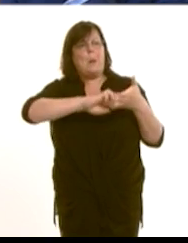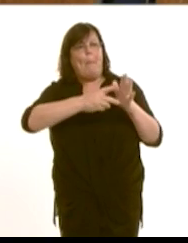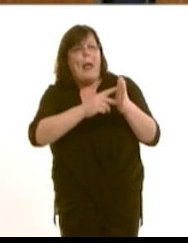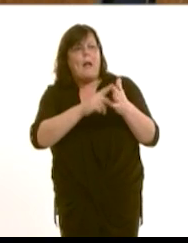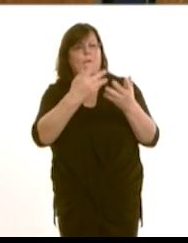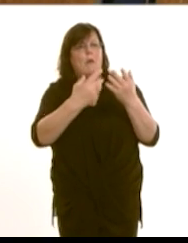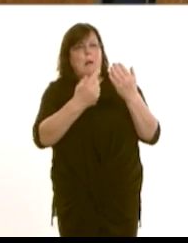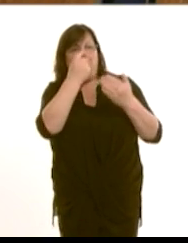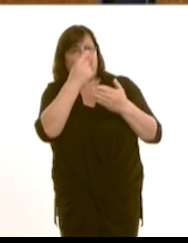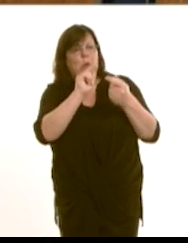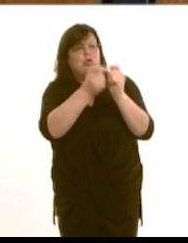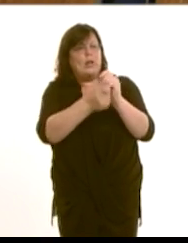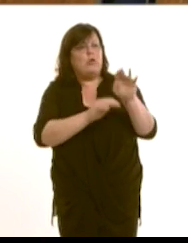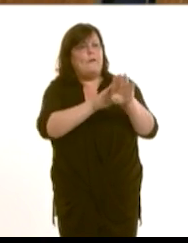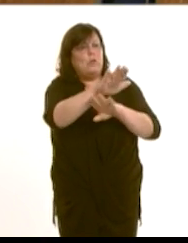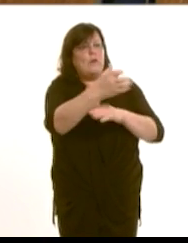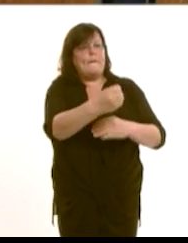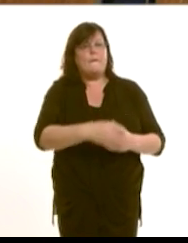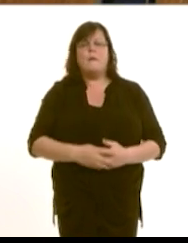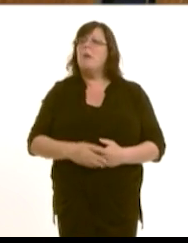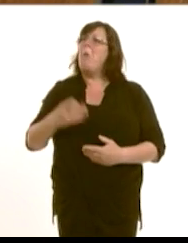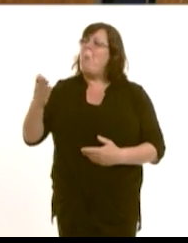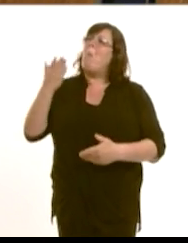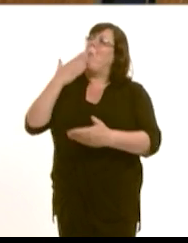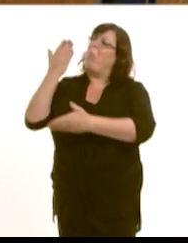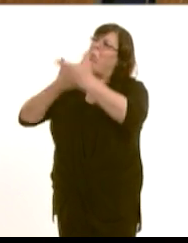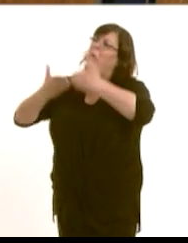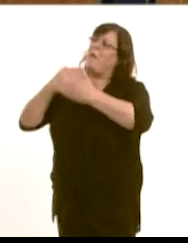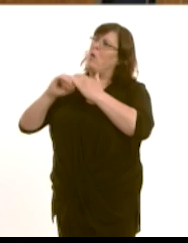Andrew R.T. Davies: I appreciate that detailed answer, and it is a road map of sorts.